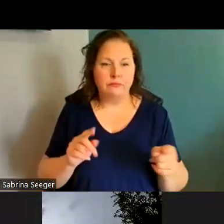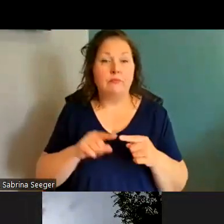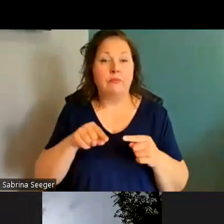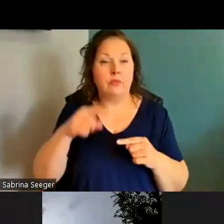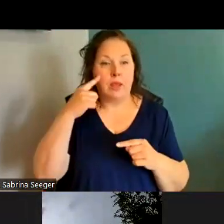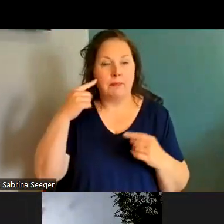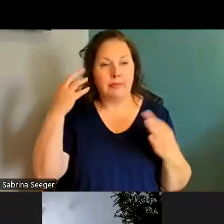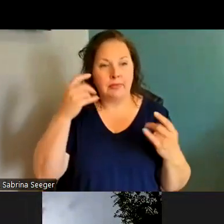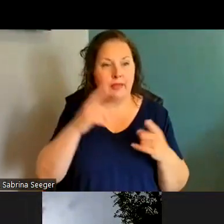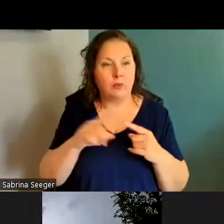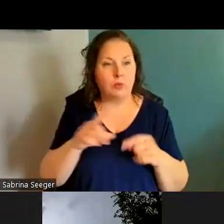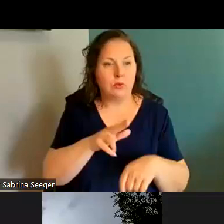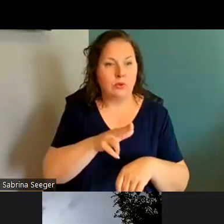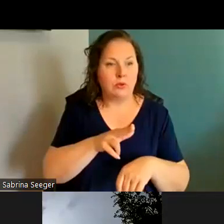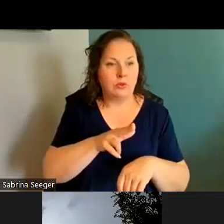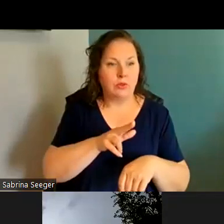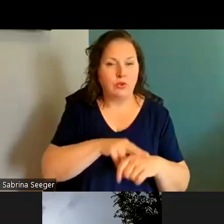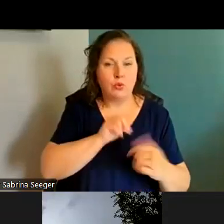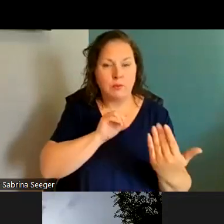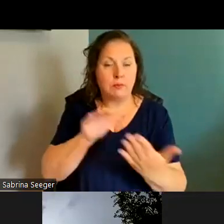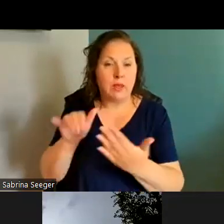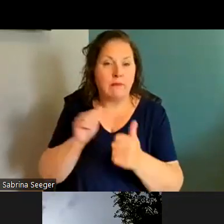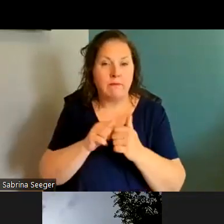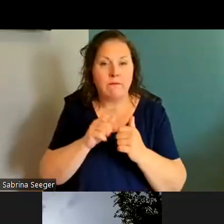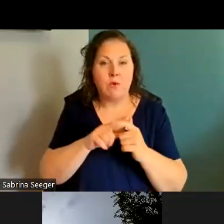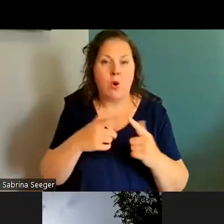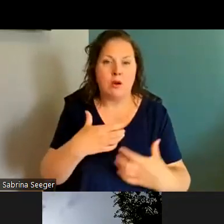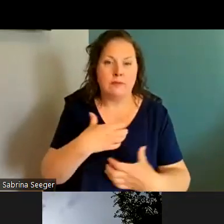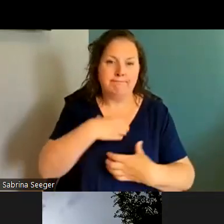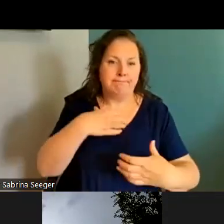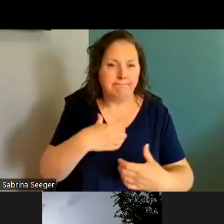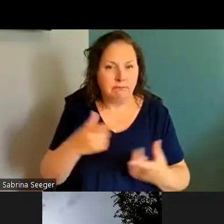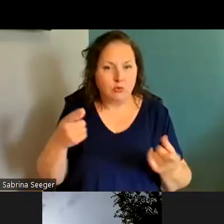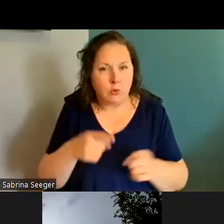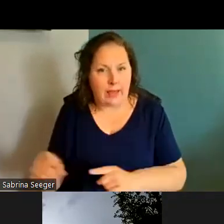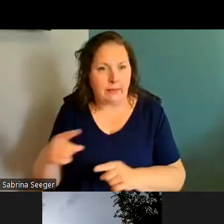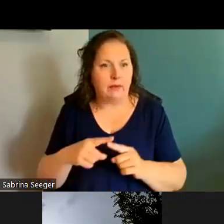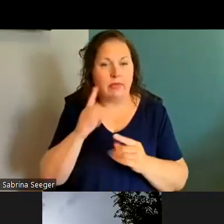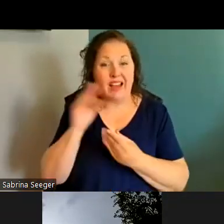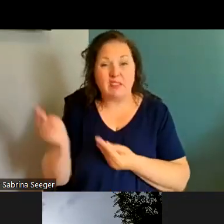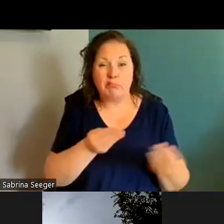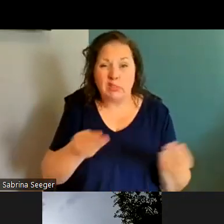one of the normal routes for dispute resolution, and perhaps that would be mediation, could also